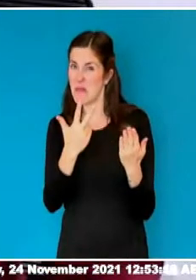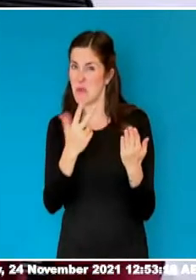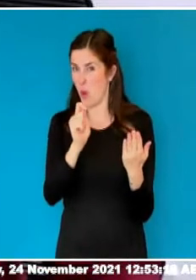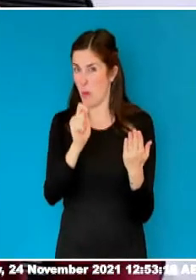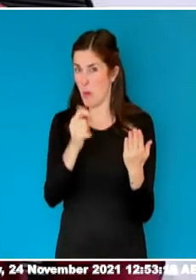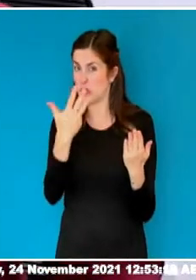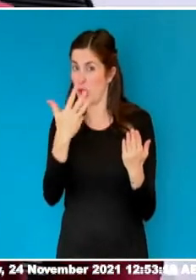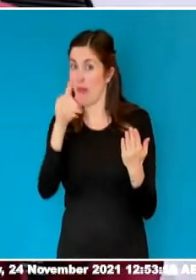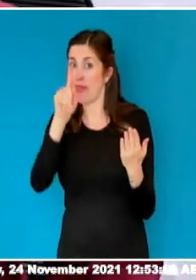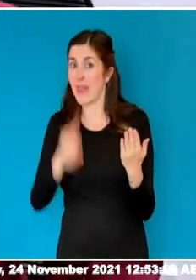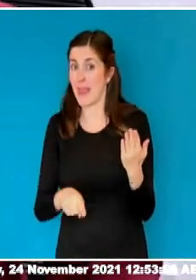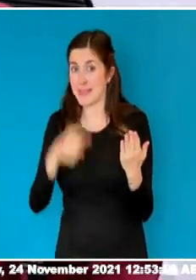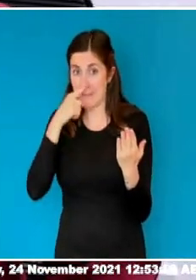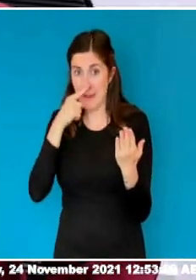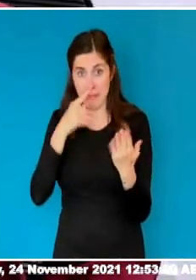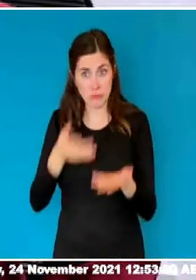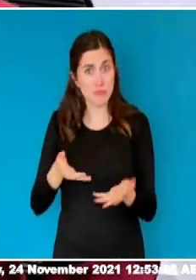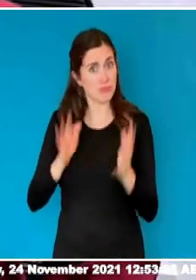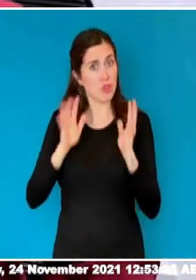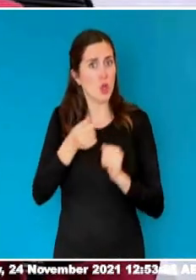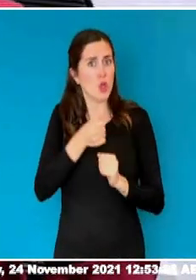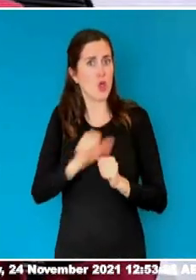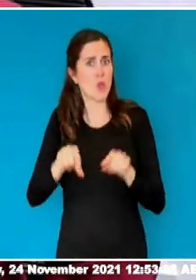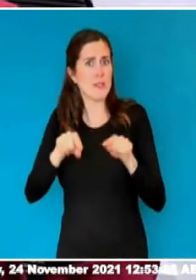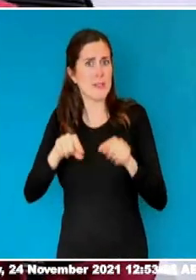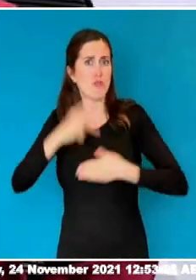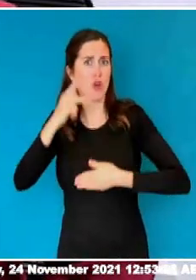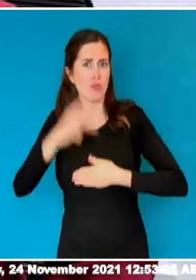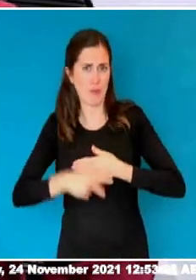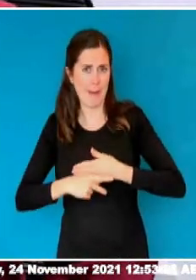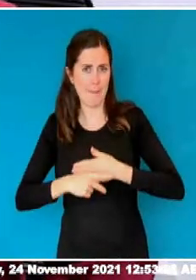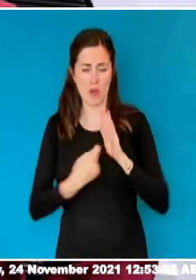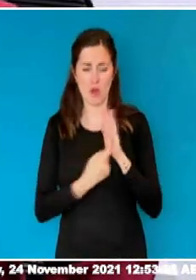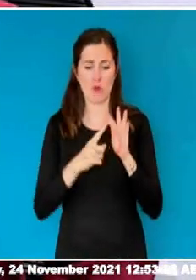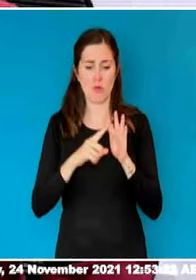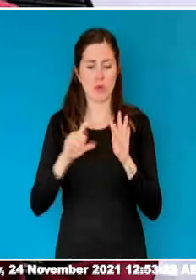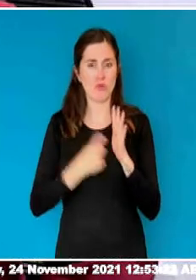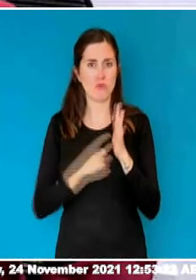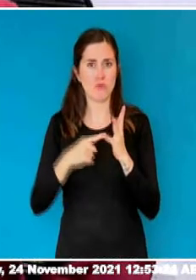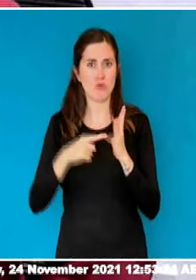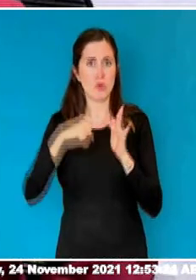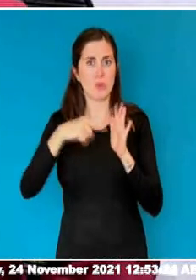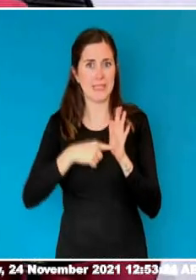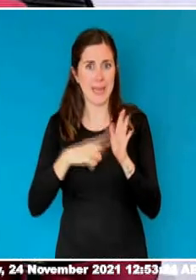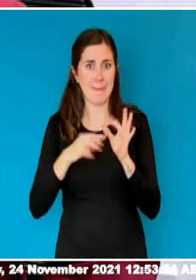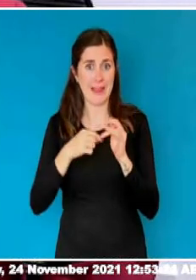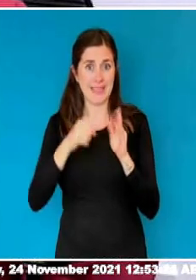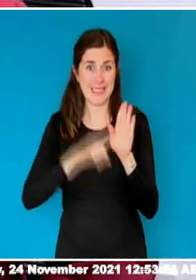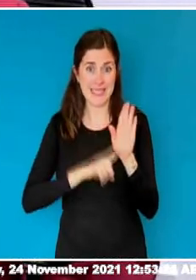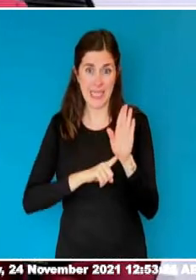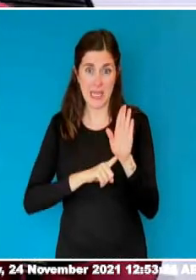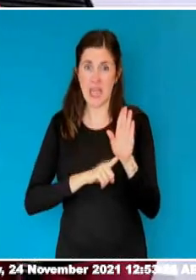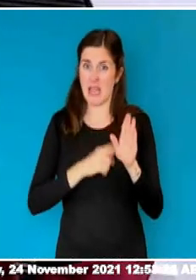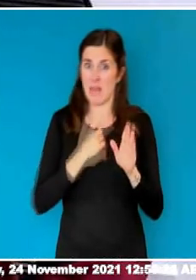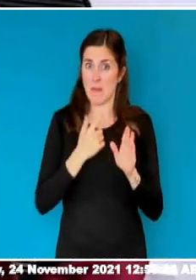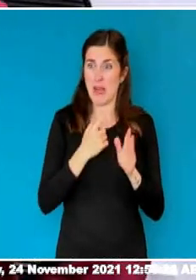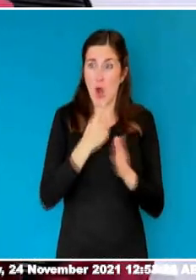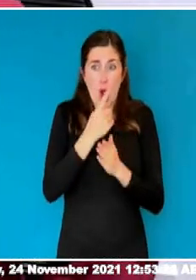people who have used RecruitAbility, only 369 which is about 4 per cent of the